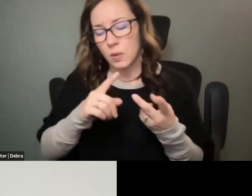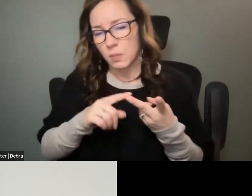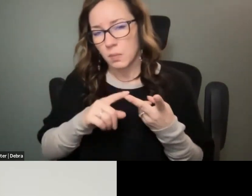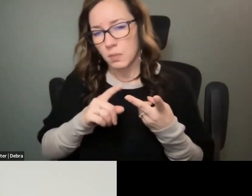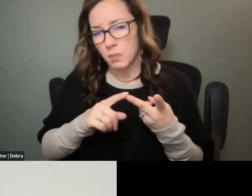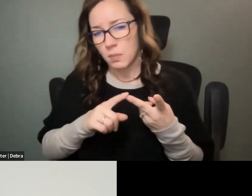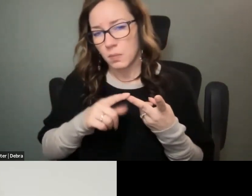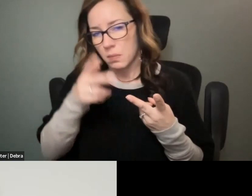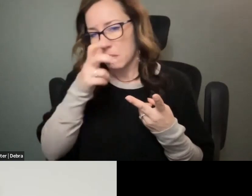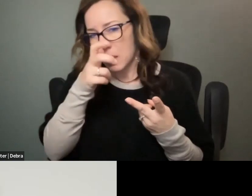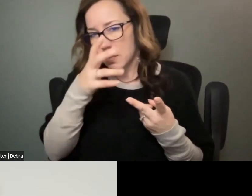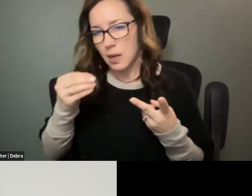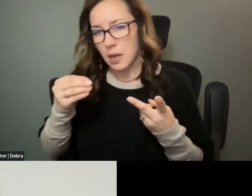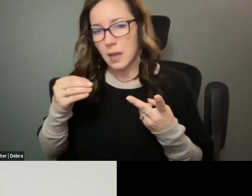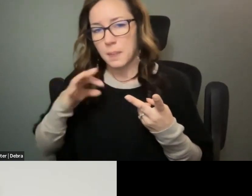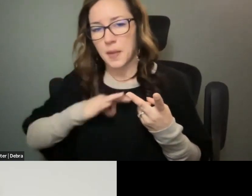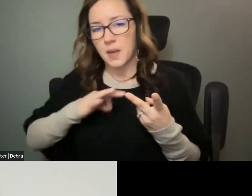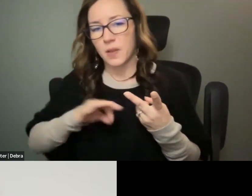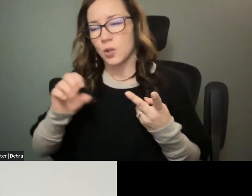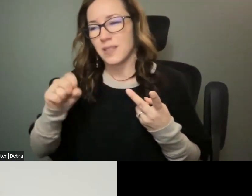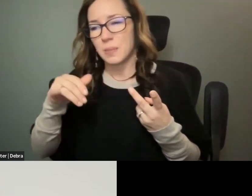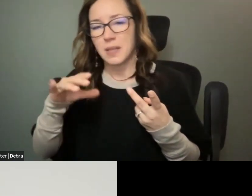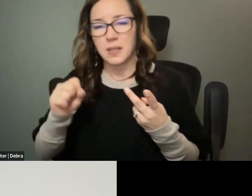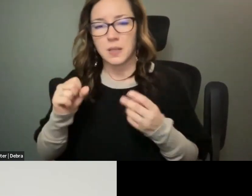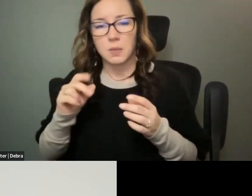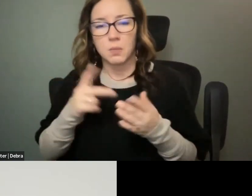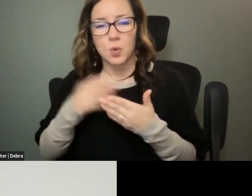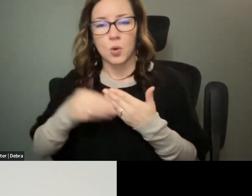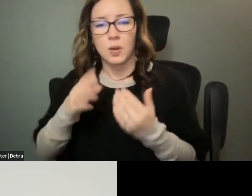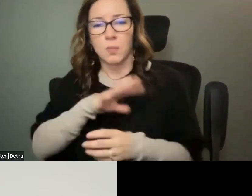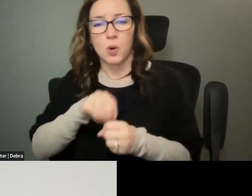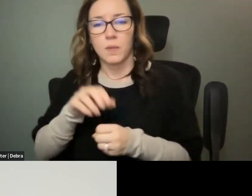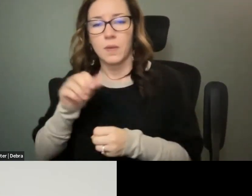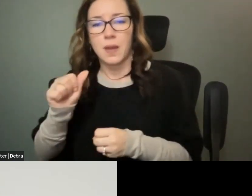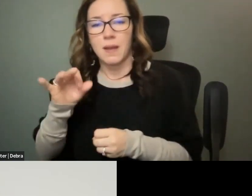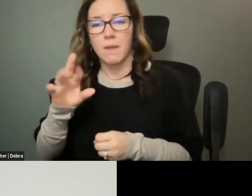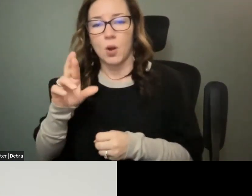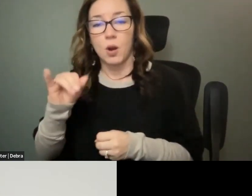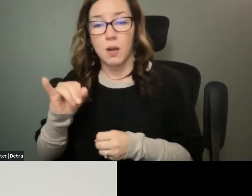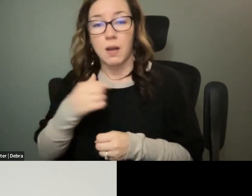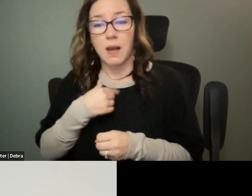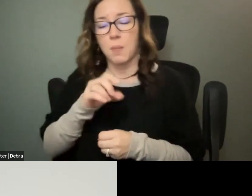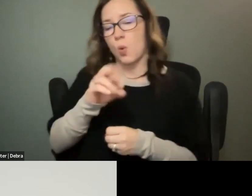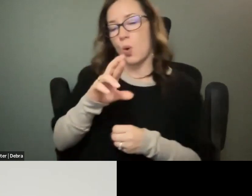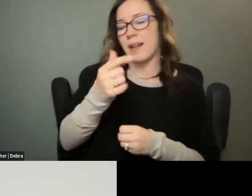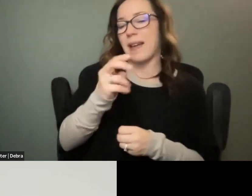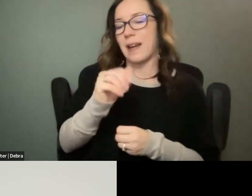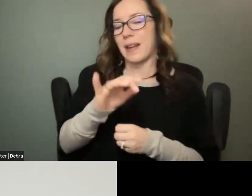pests and beneficial species program which is part of the AFRI and so I'm an